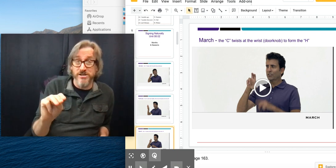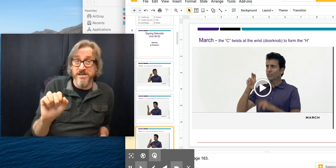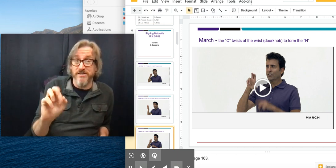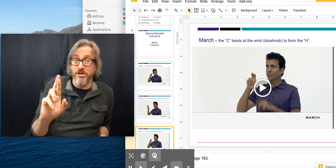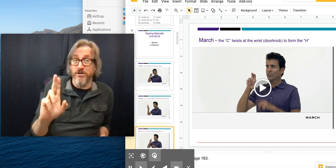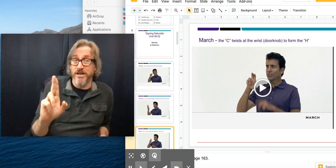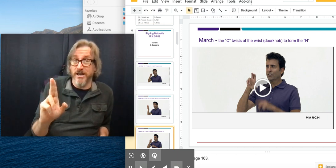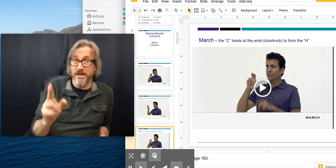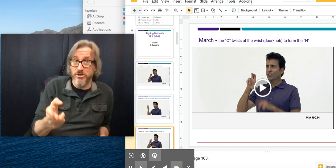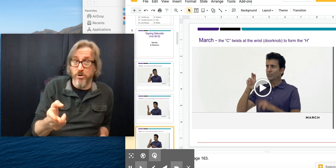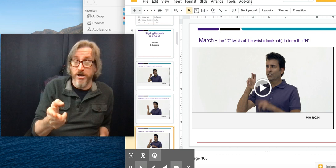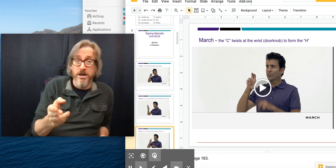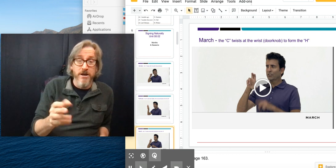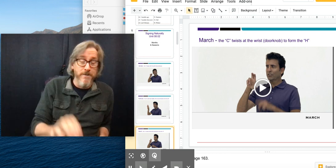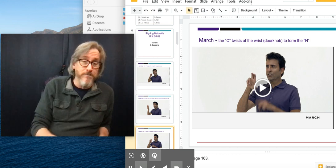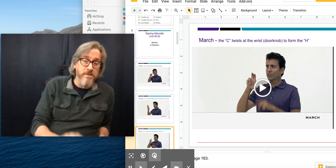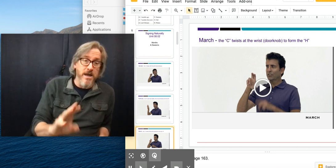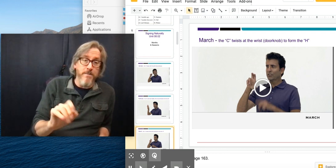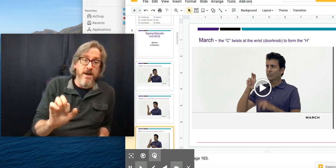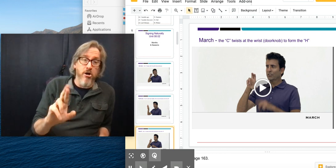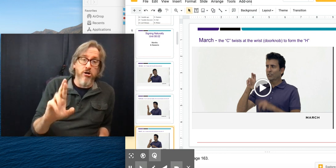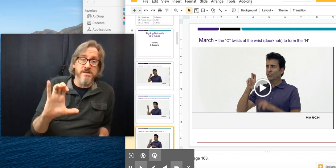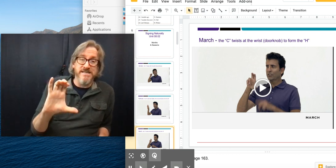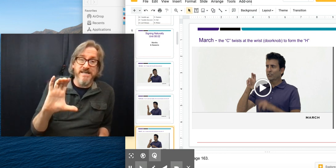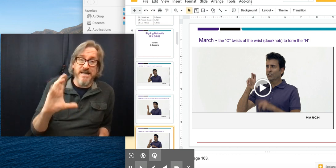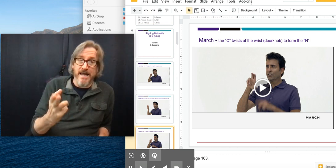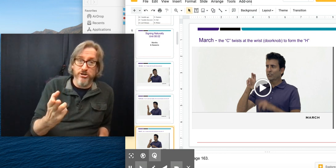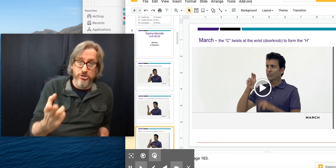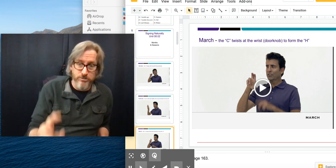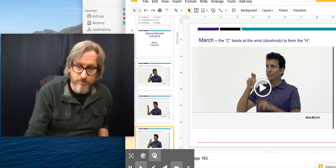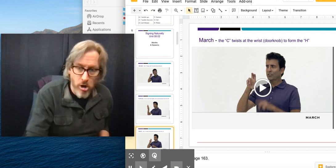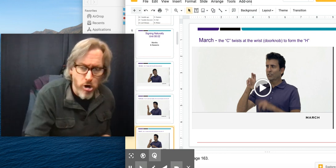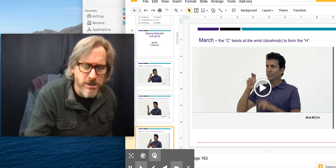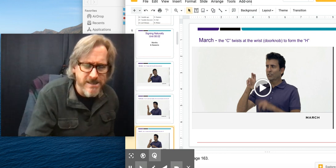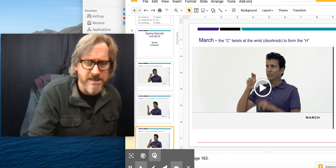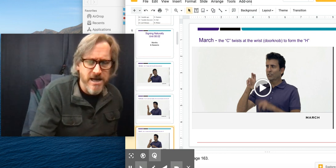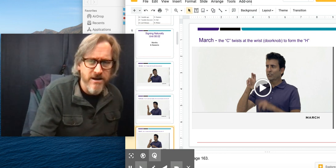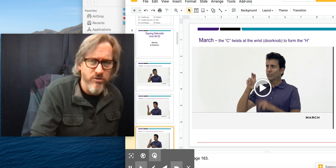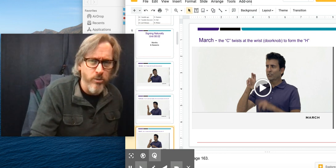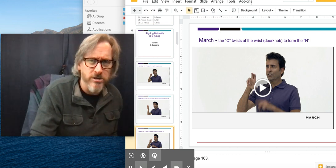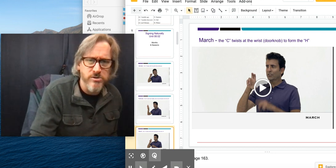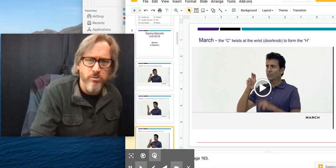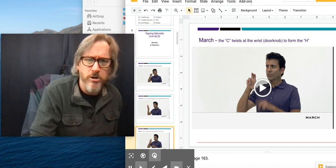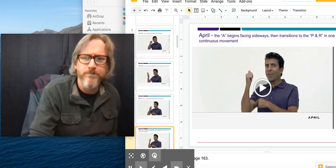is going to see that you're hitting each one m-a-r-c-h the r to C is kind of the weirdest one